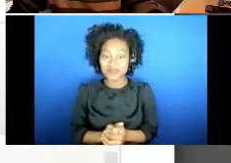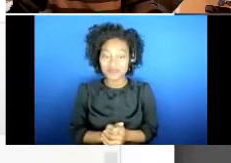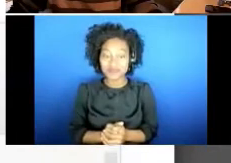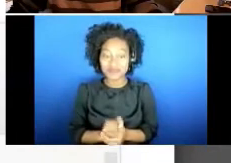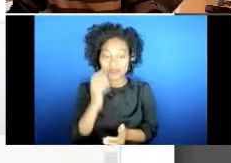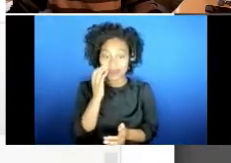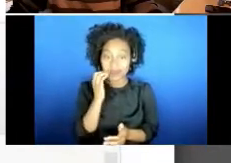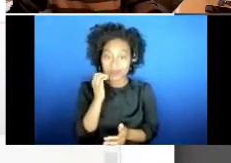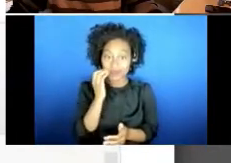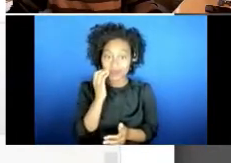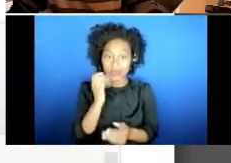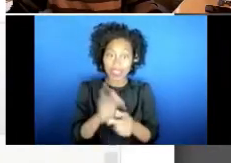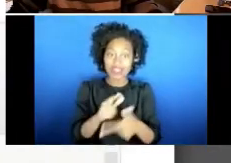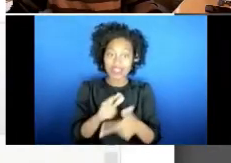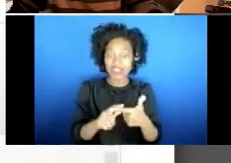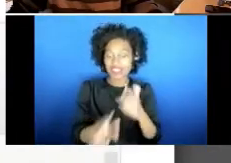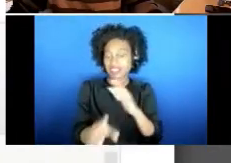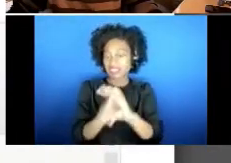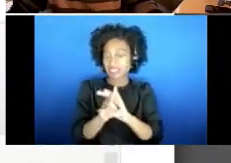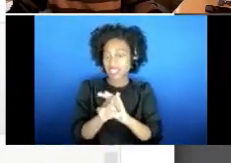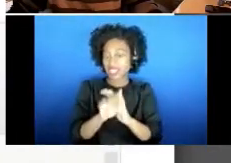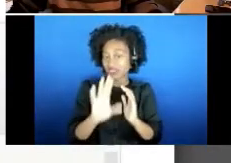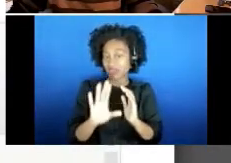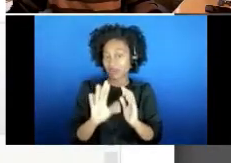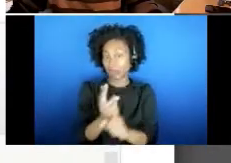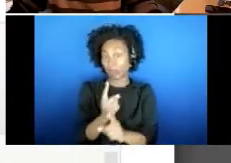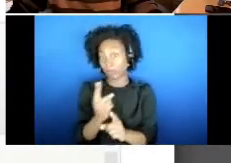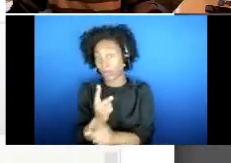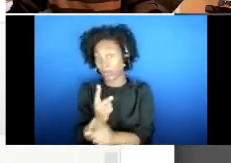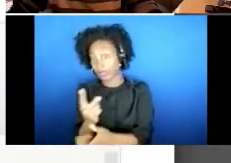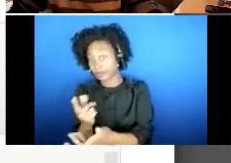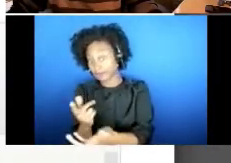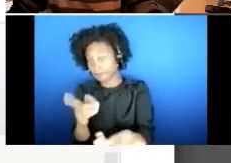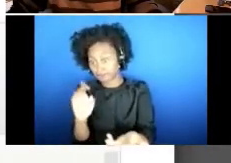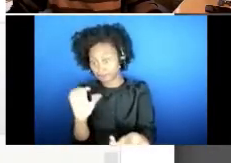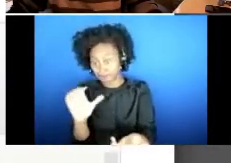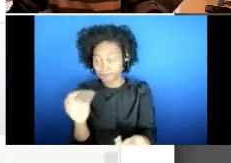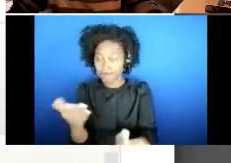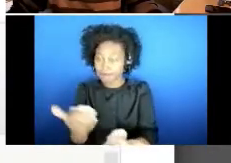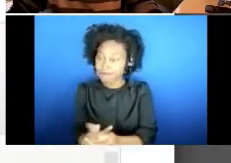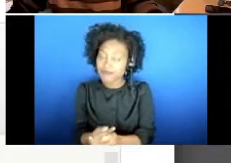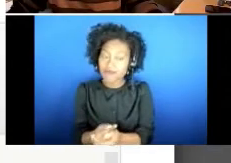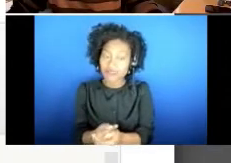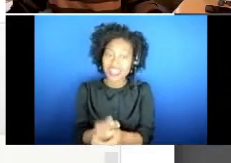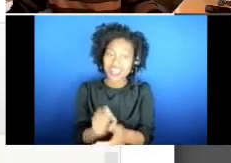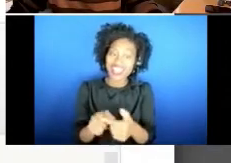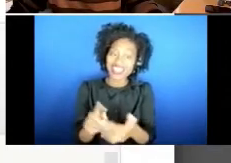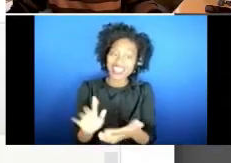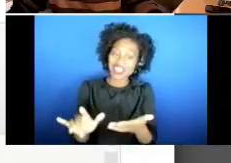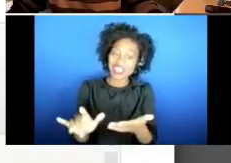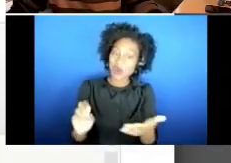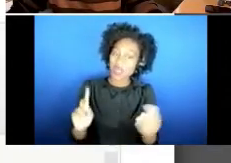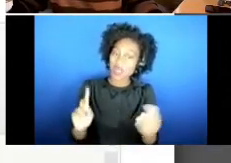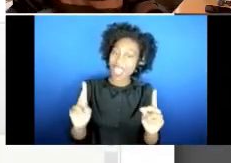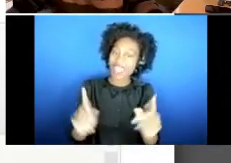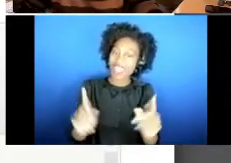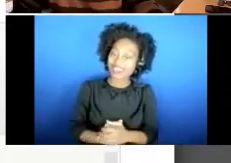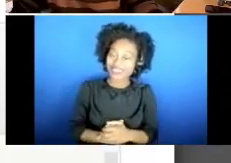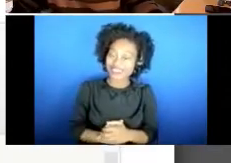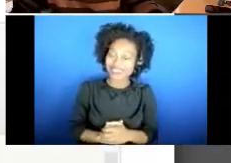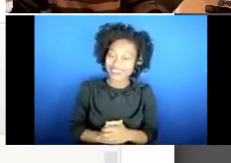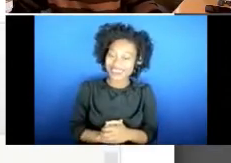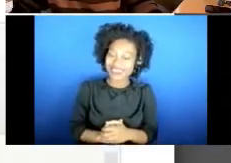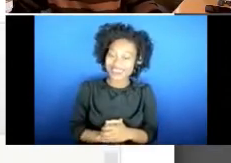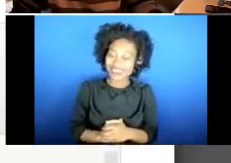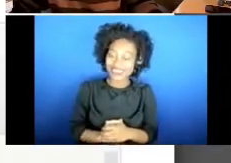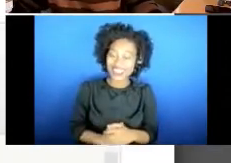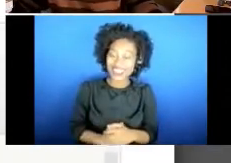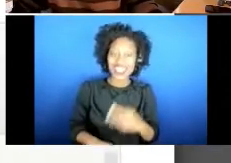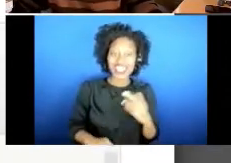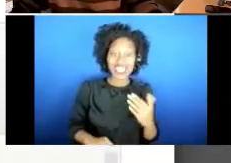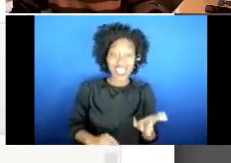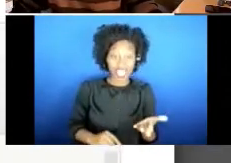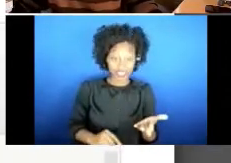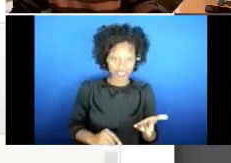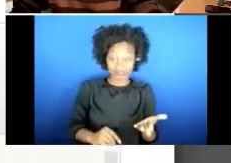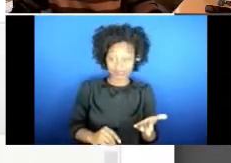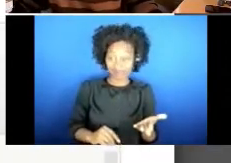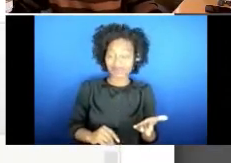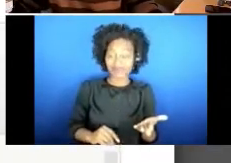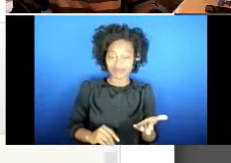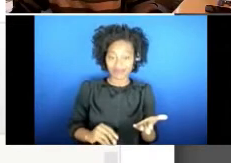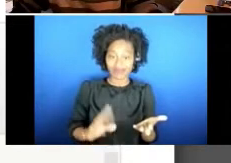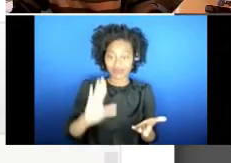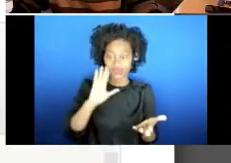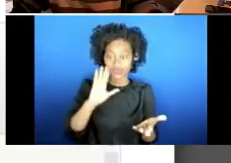select your uploaded document. Click OK. and then here, it gives you the option to change